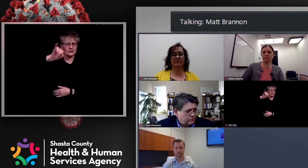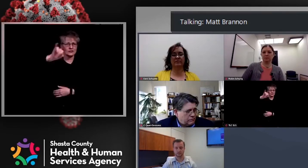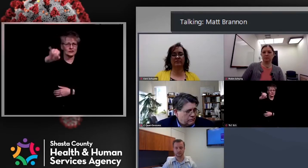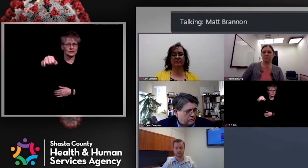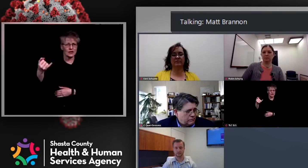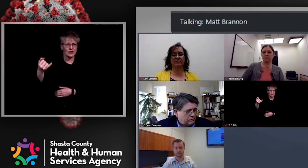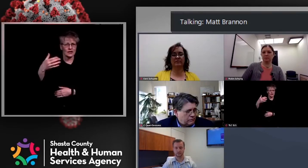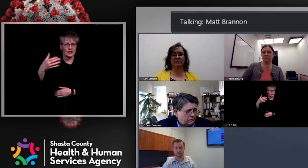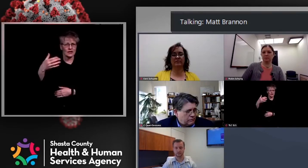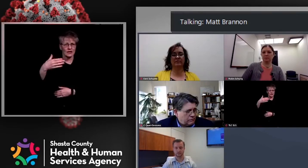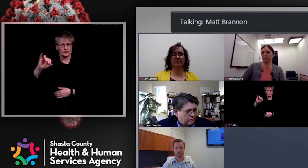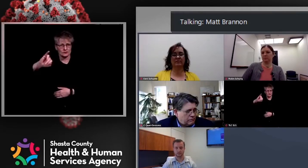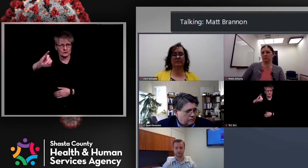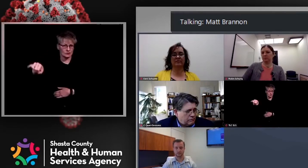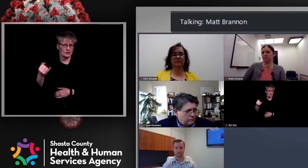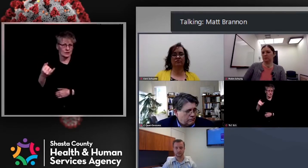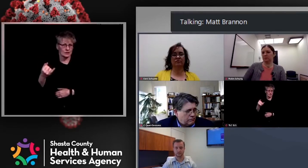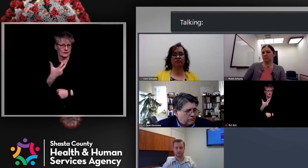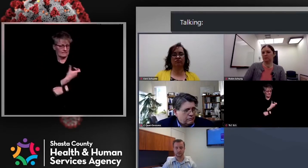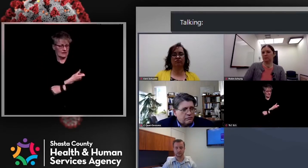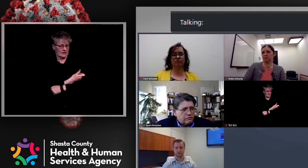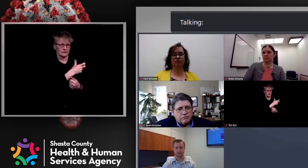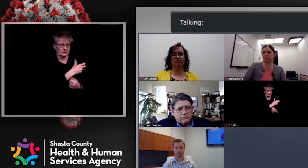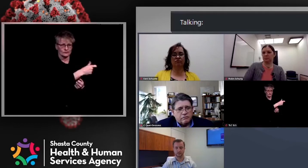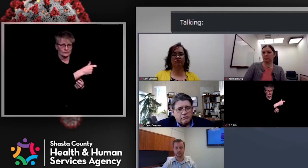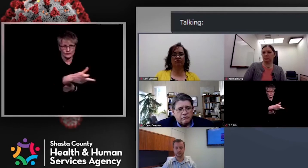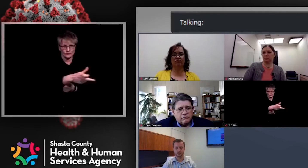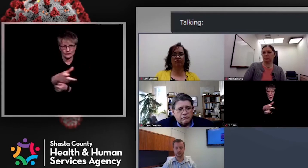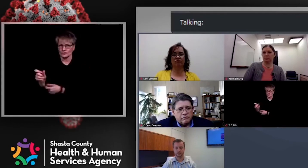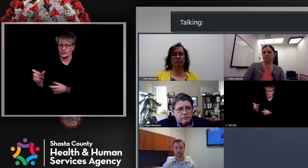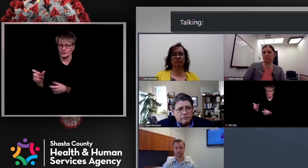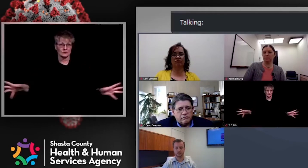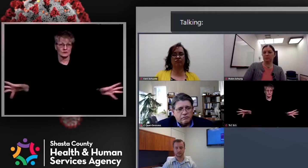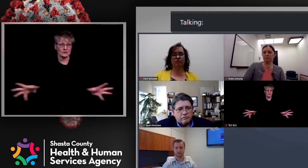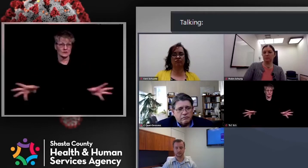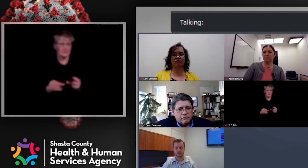out? I do have that-